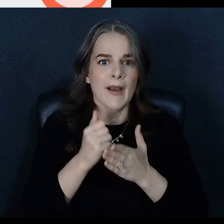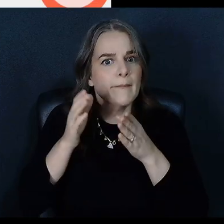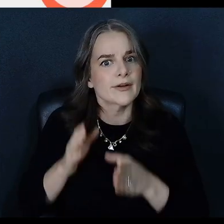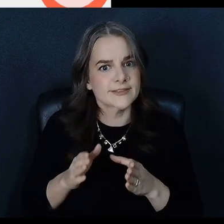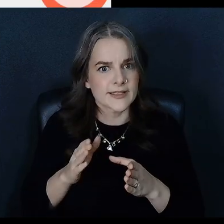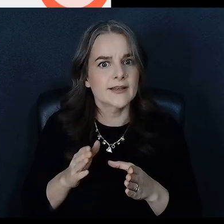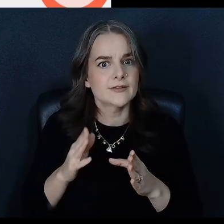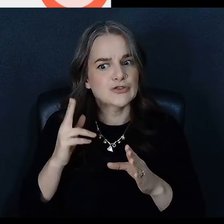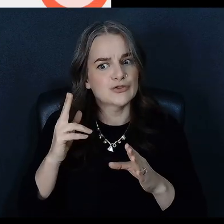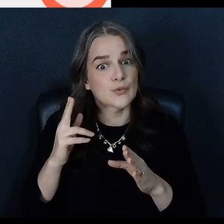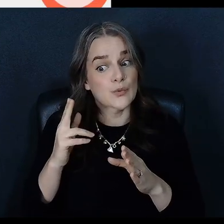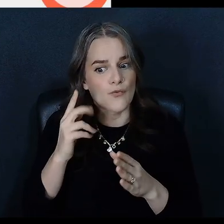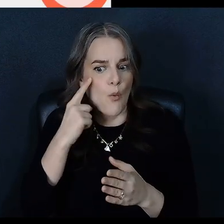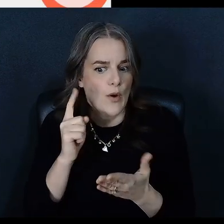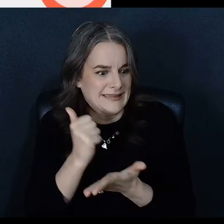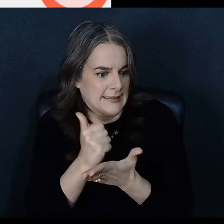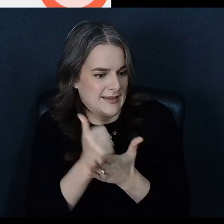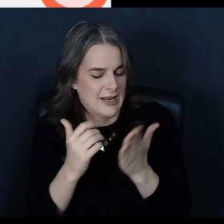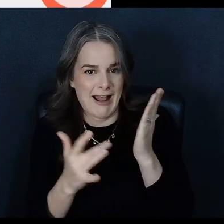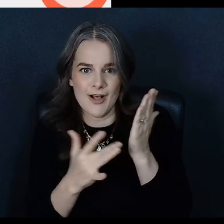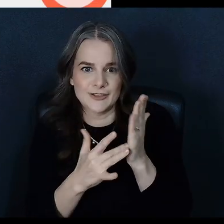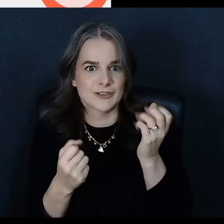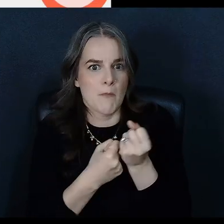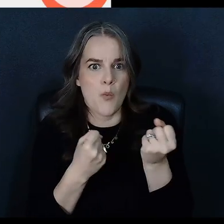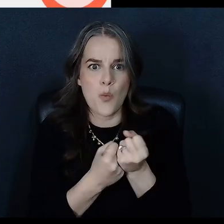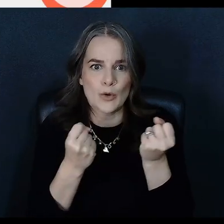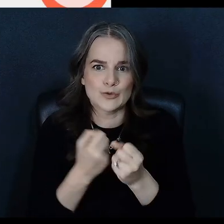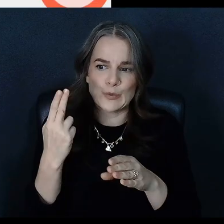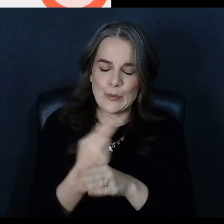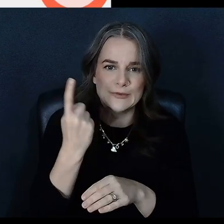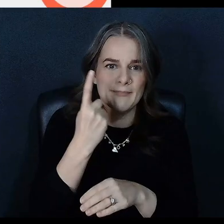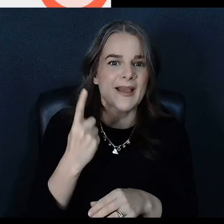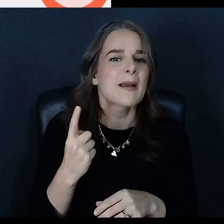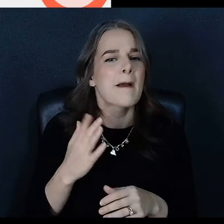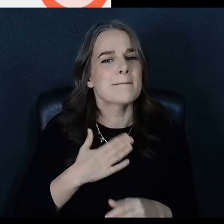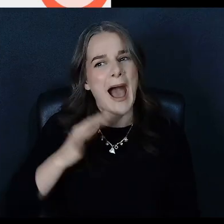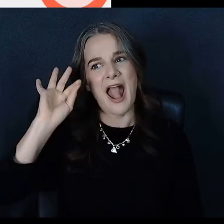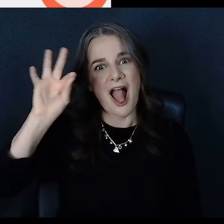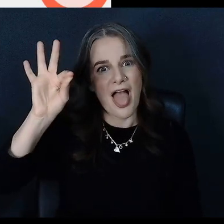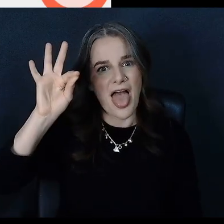to be successful. So look at those. I will push my soapbox back under my desk now, but that's really important to me.